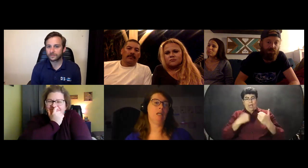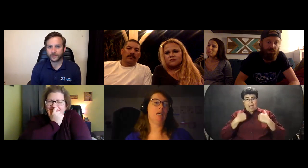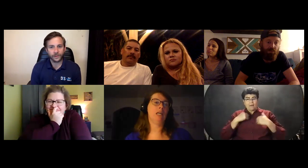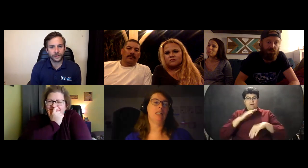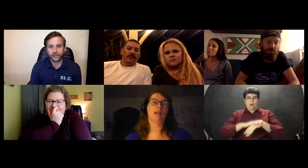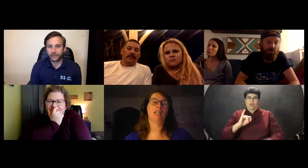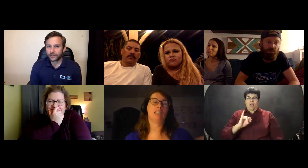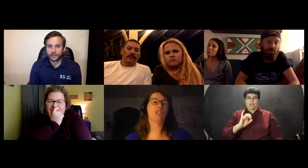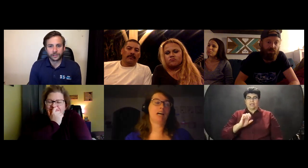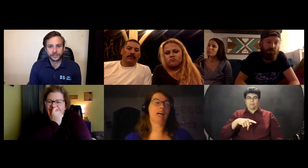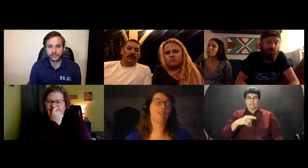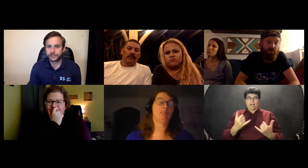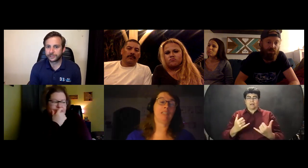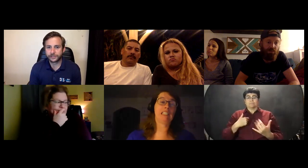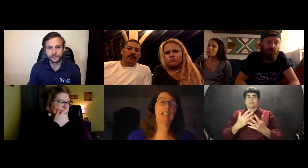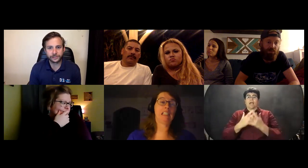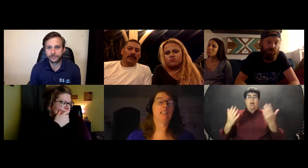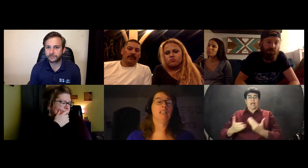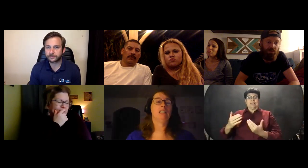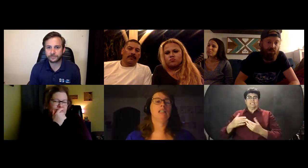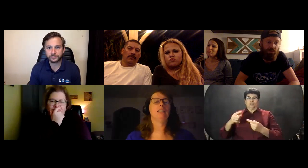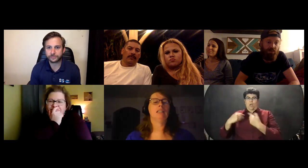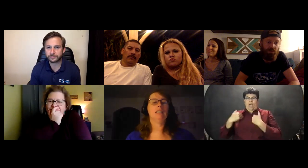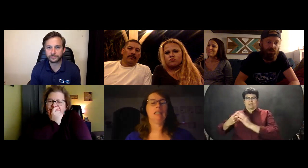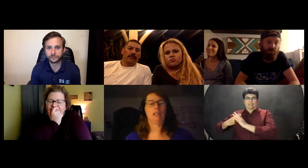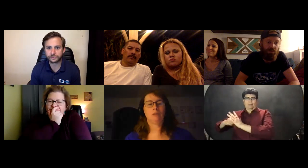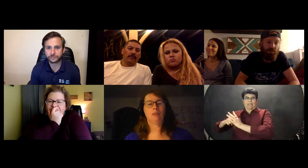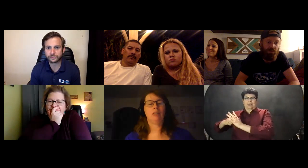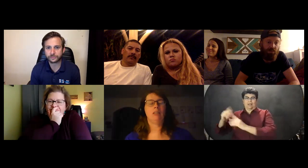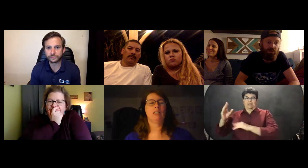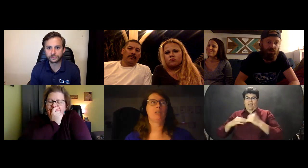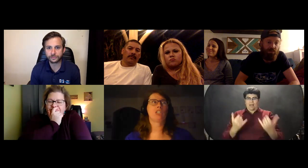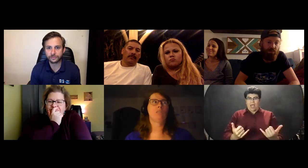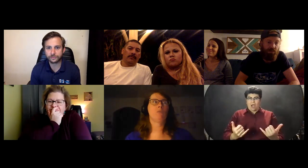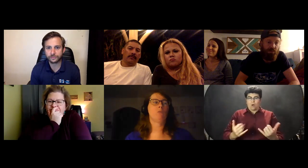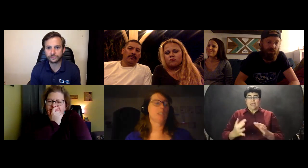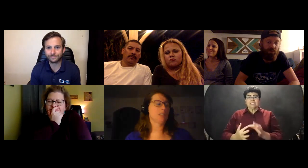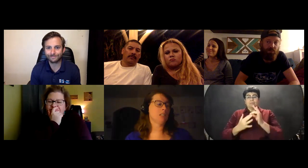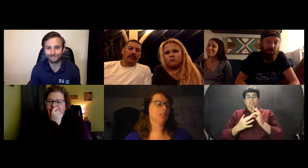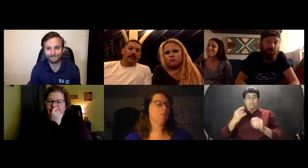and it's a lot easier to have it at the beginning